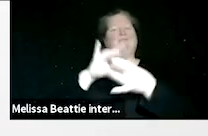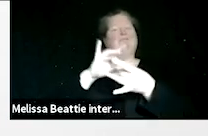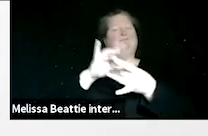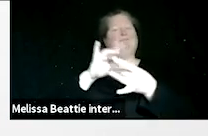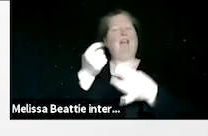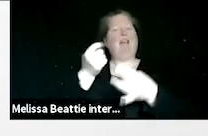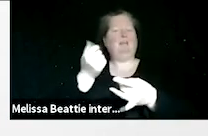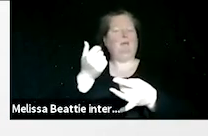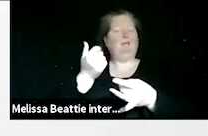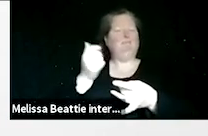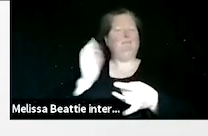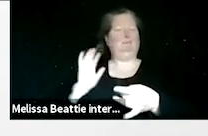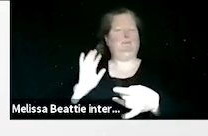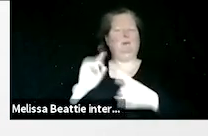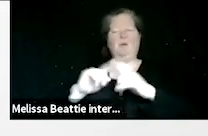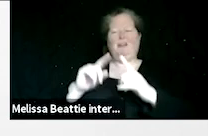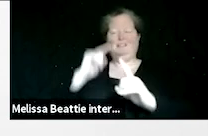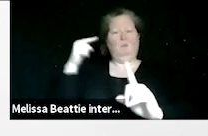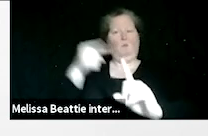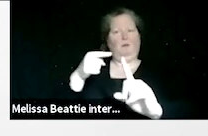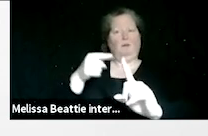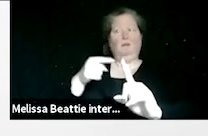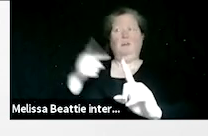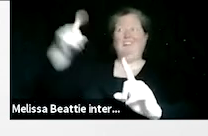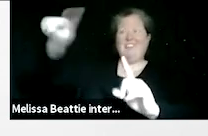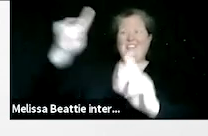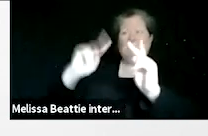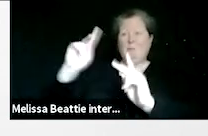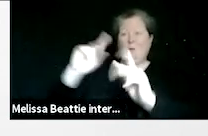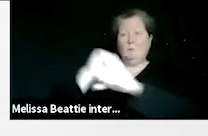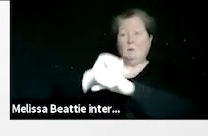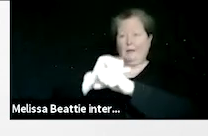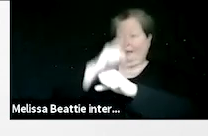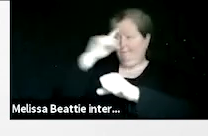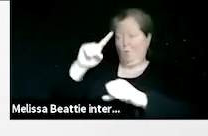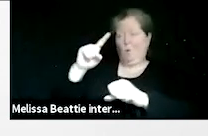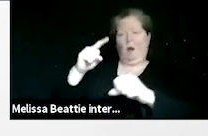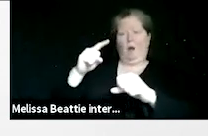Ben Woelk: These people are working over in public health. I have a friend in Texas who is